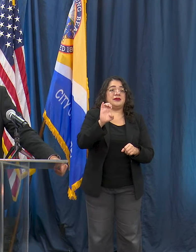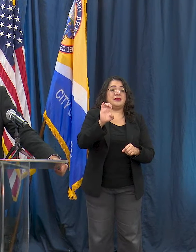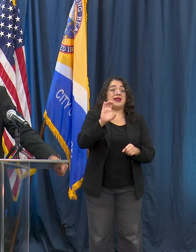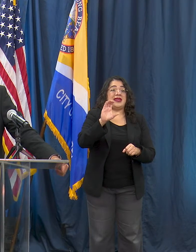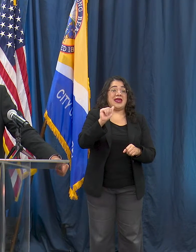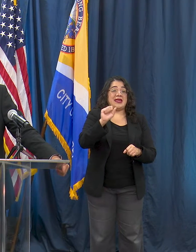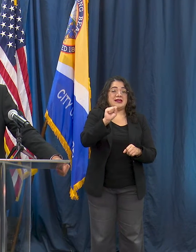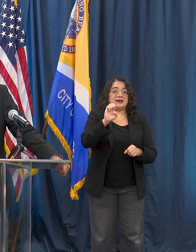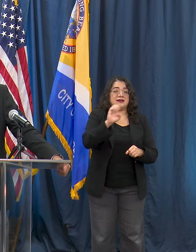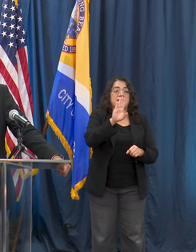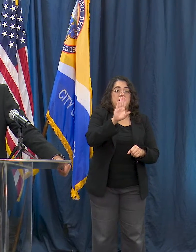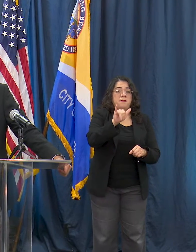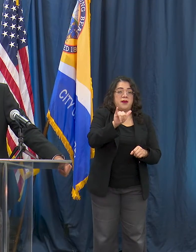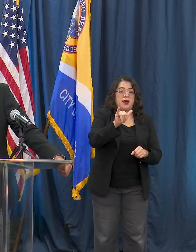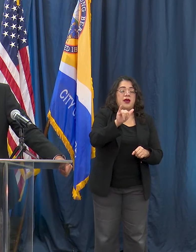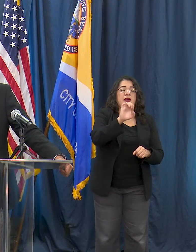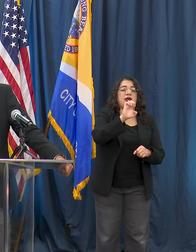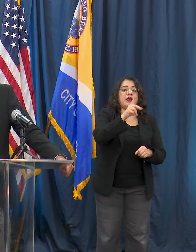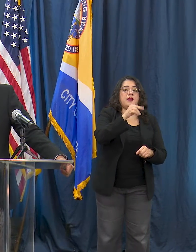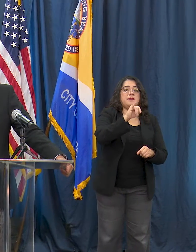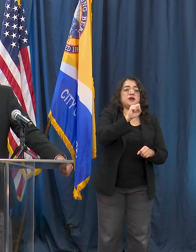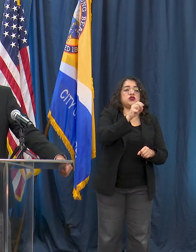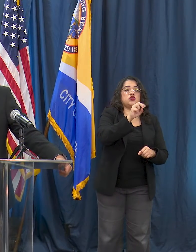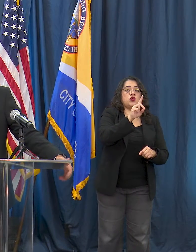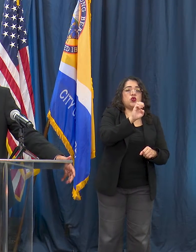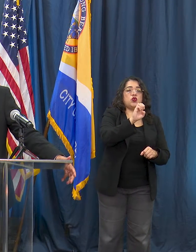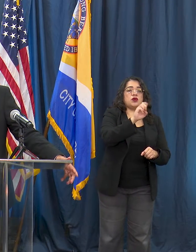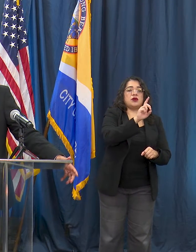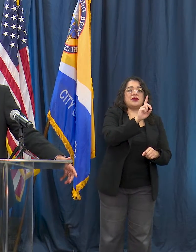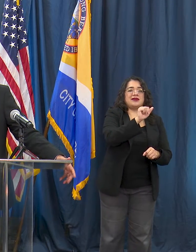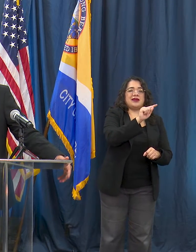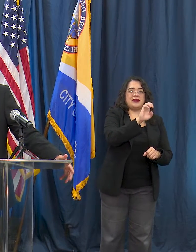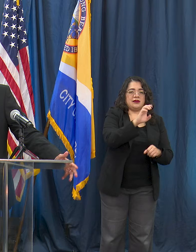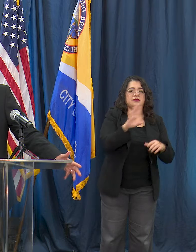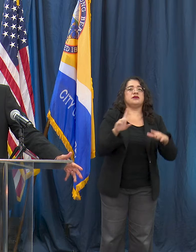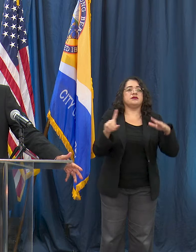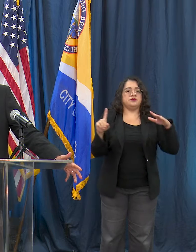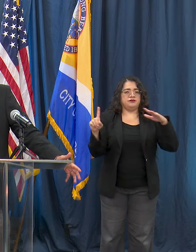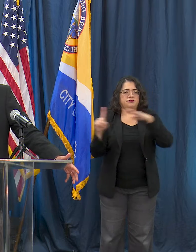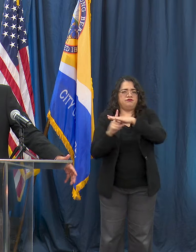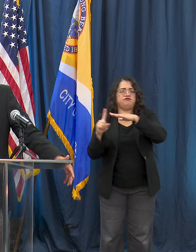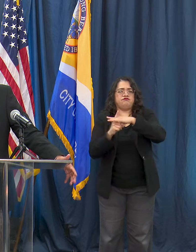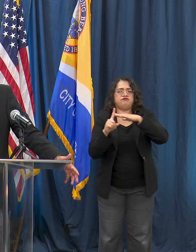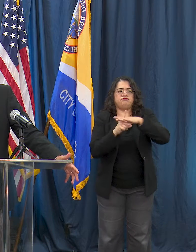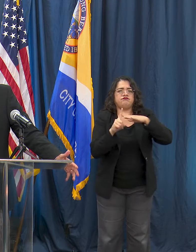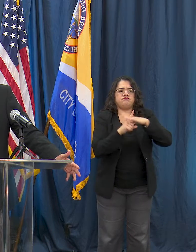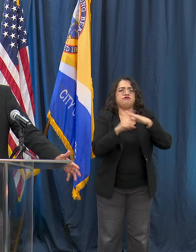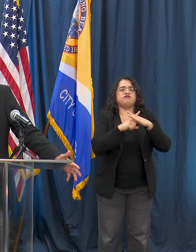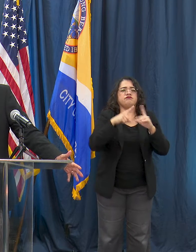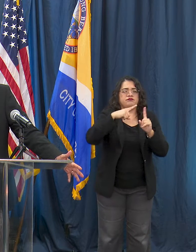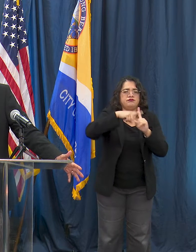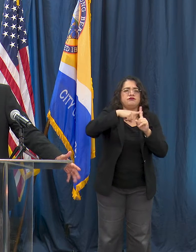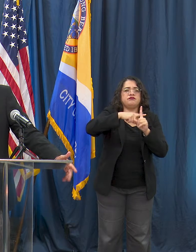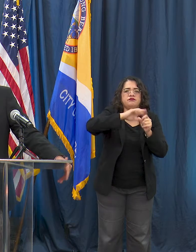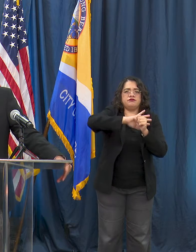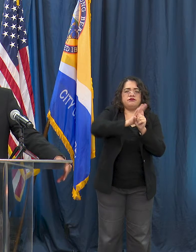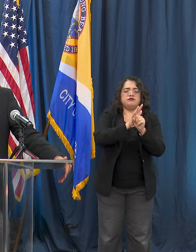actually the average, and yes, we are seeing more cases. We know that part of that is because we're just